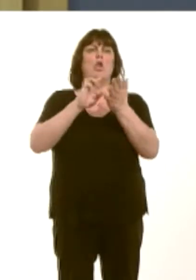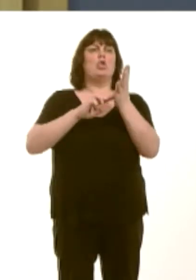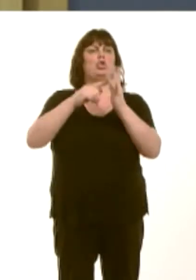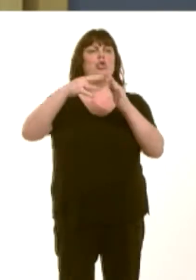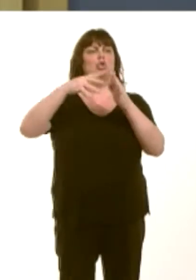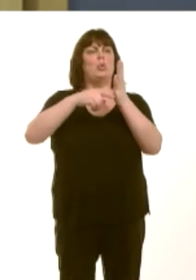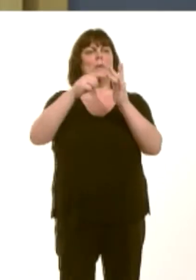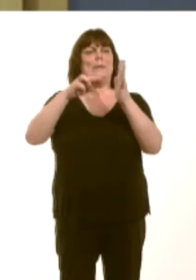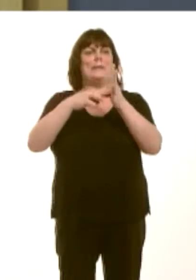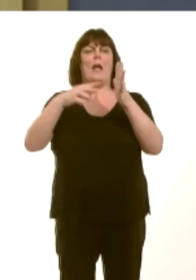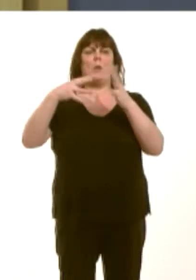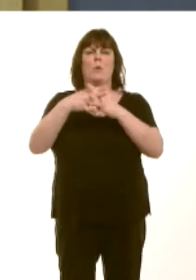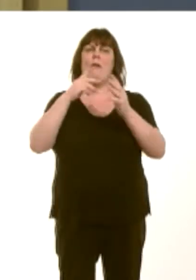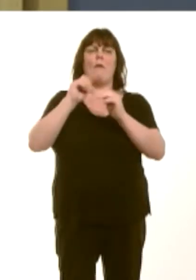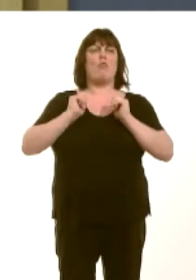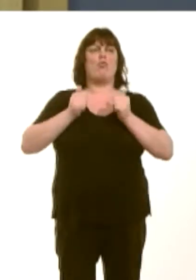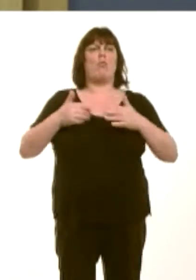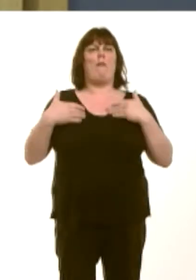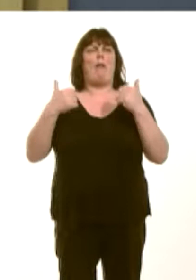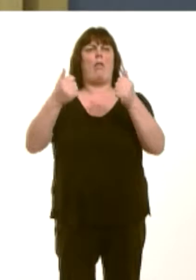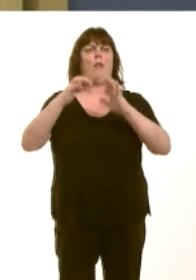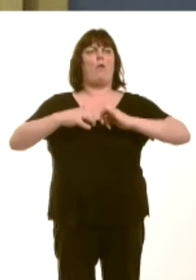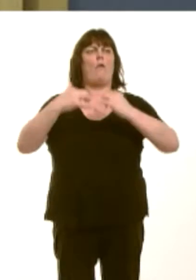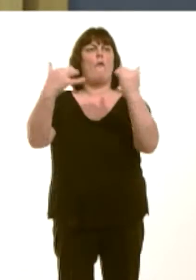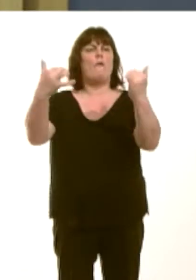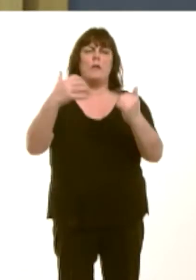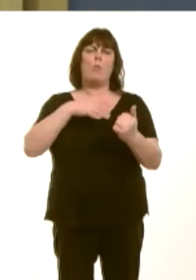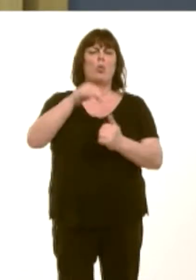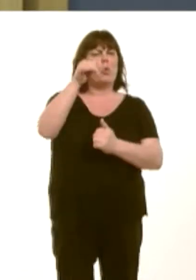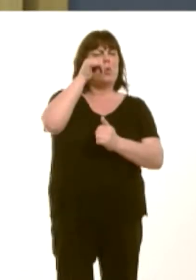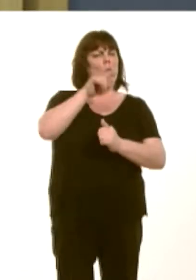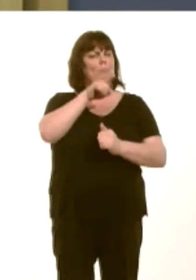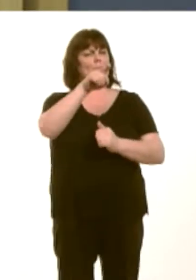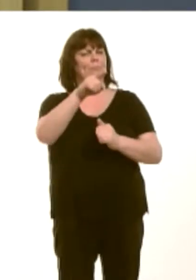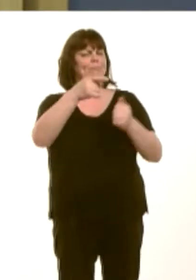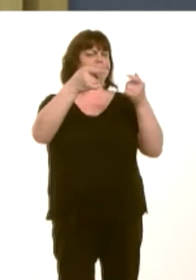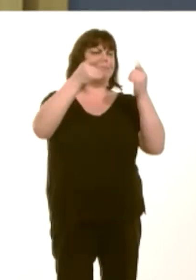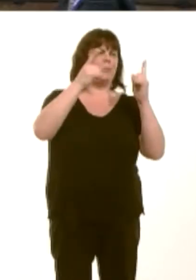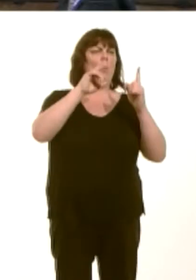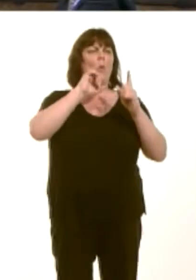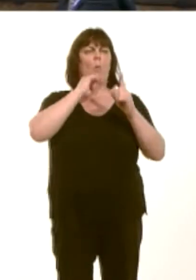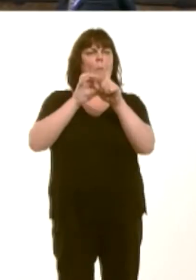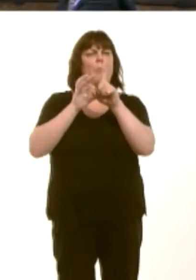outline what the next steps will be in terms of securing high-quality healthcare for people living in mid Wales?